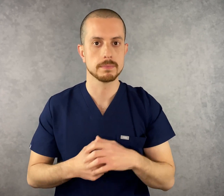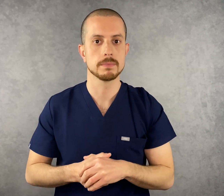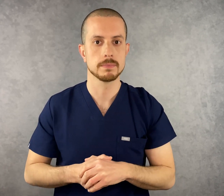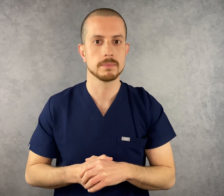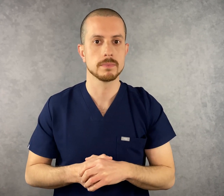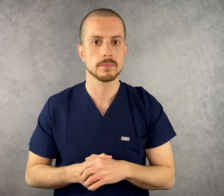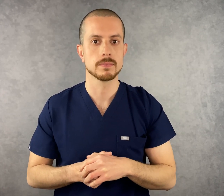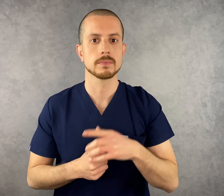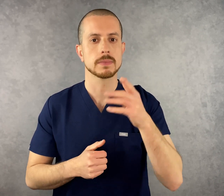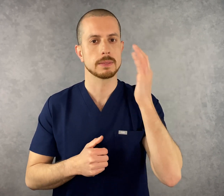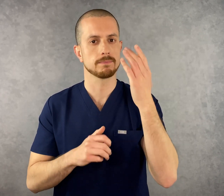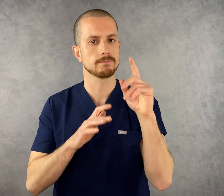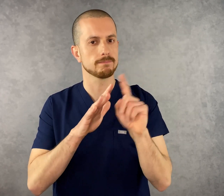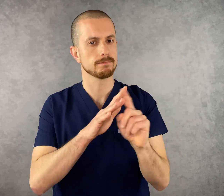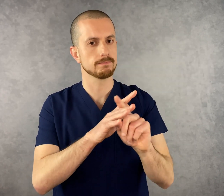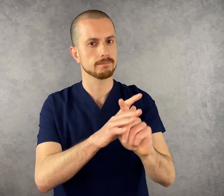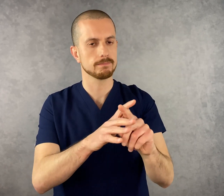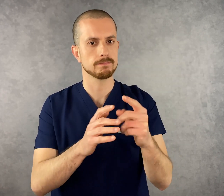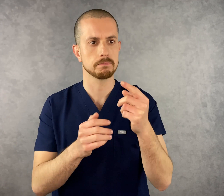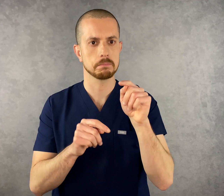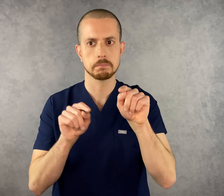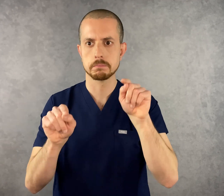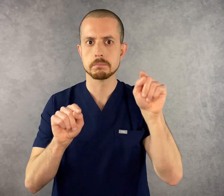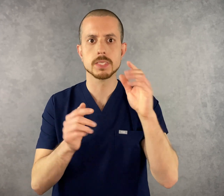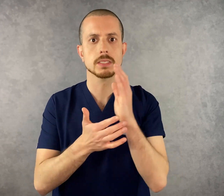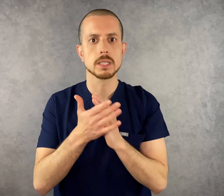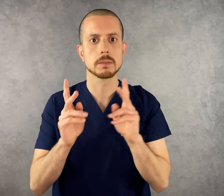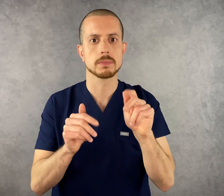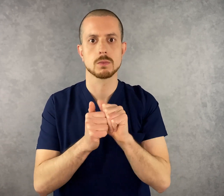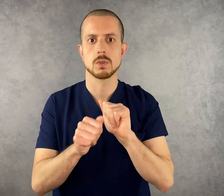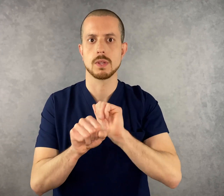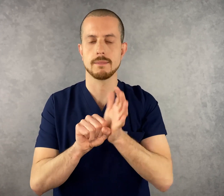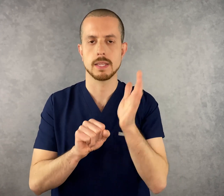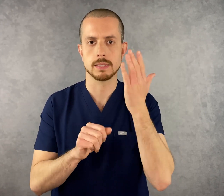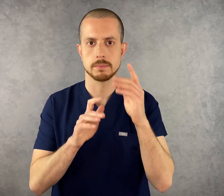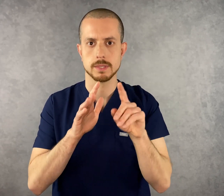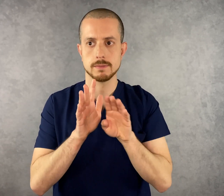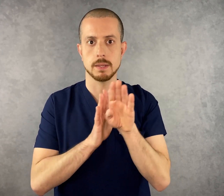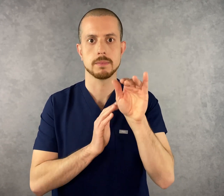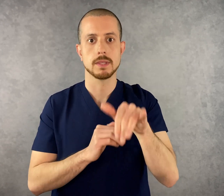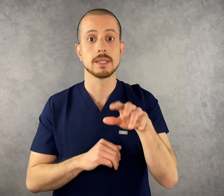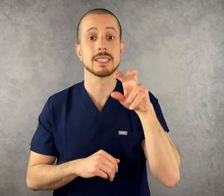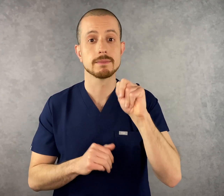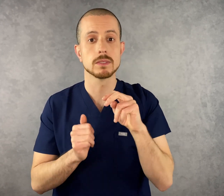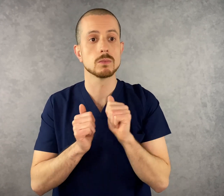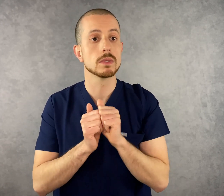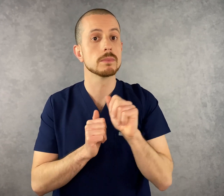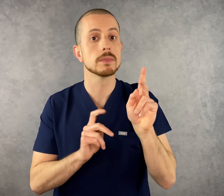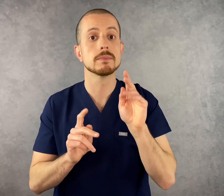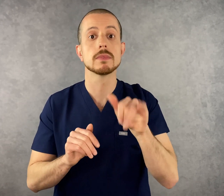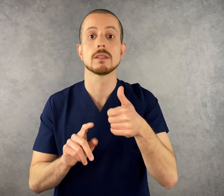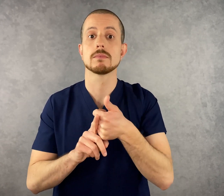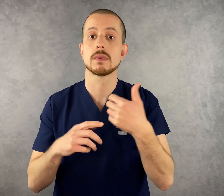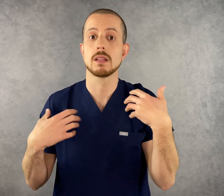It seems like these cases are popping up in people infected with coronavirus. They are developing this -- even those who are young